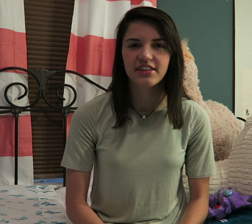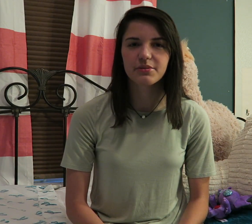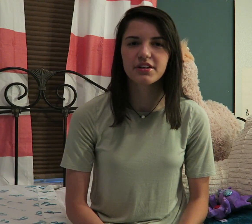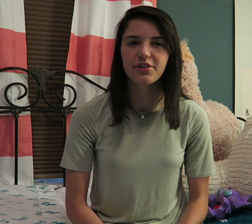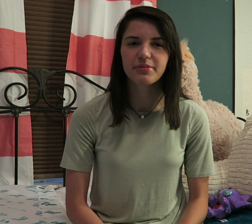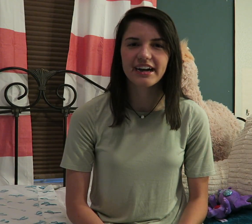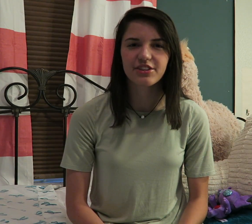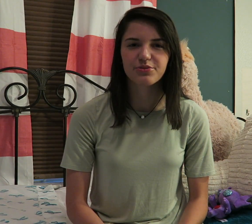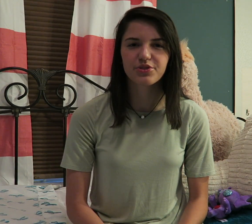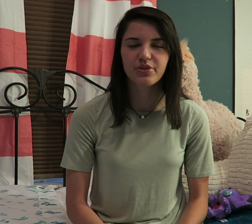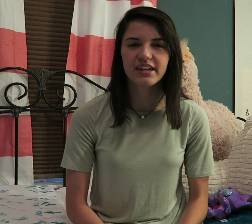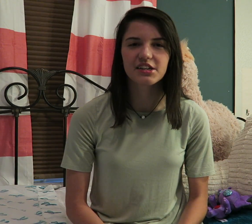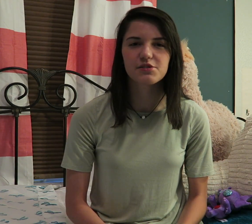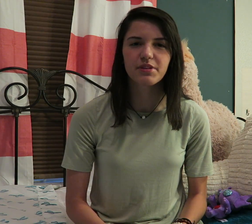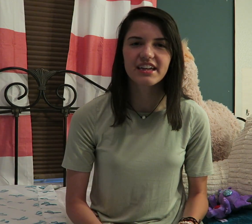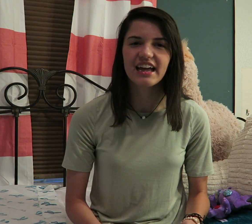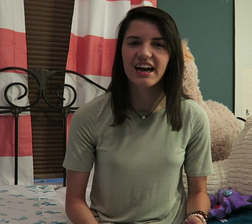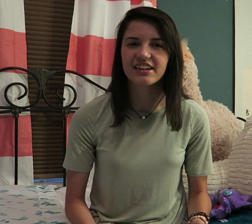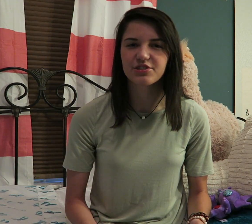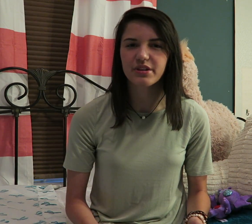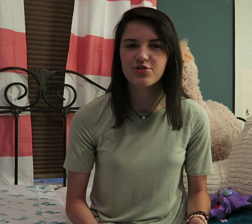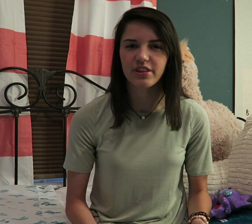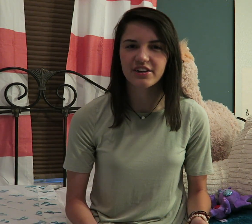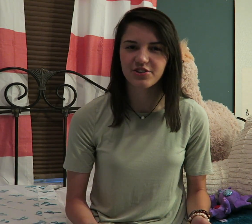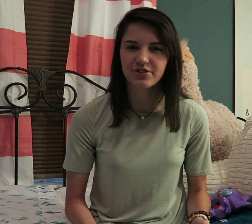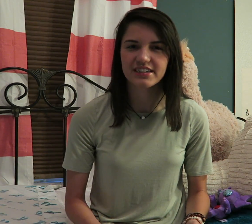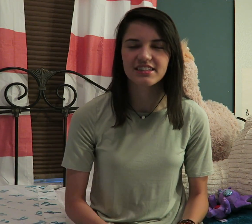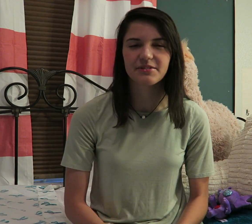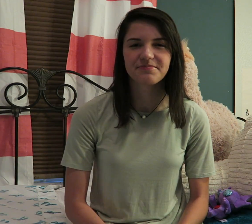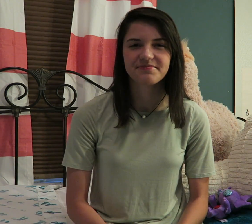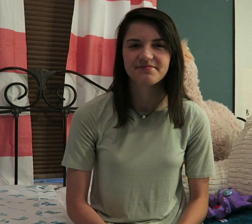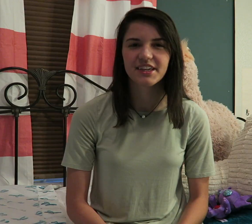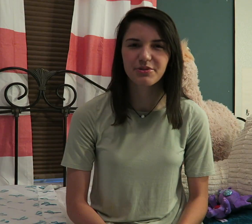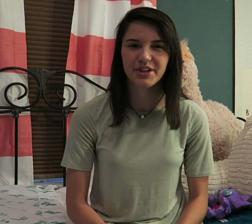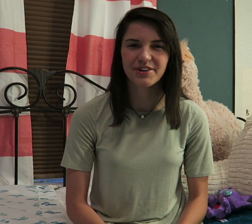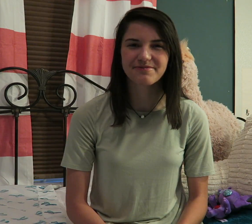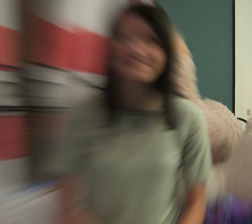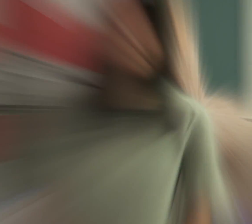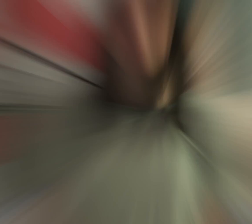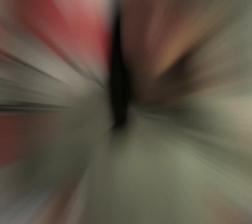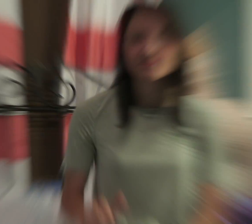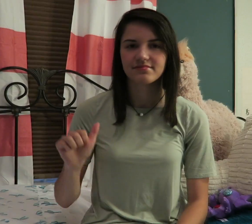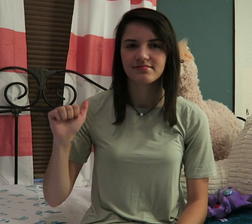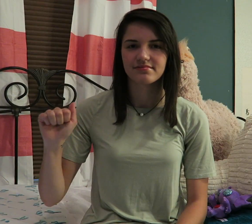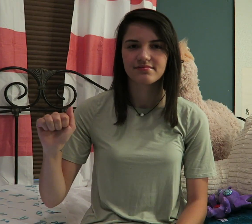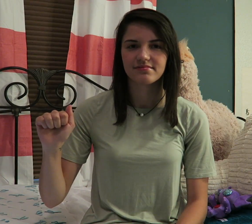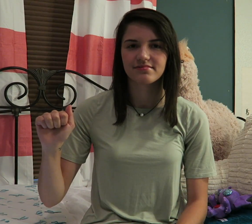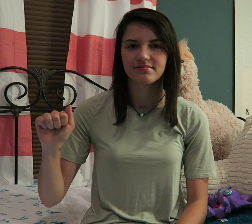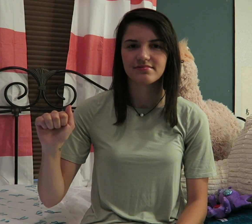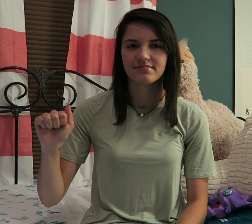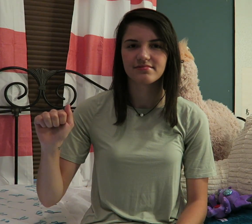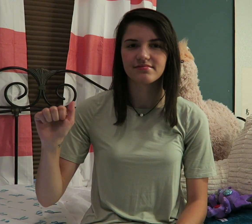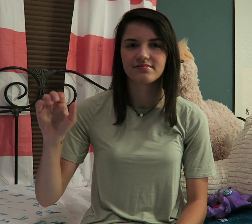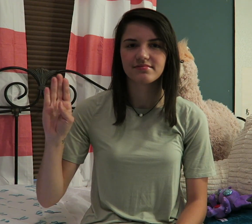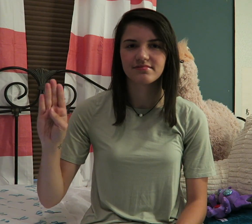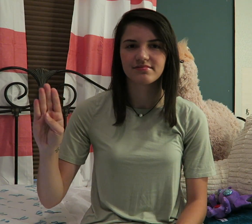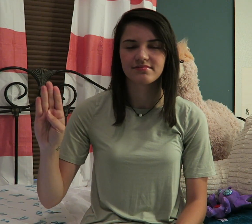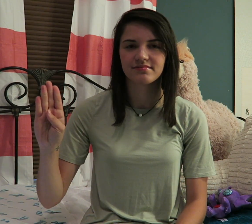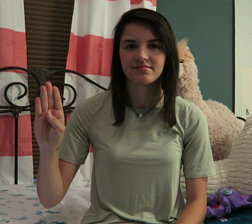and then I'm gonna go back through and explain how to do each letter correctly. Here we go! A B